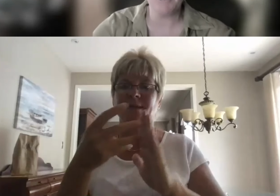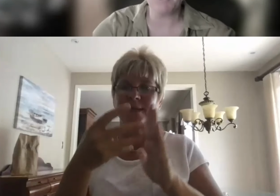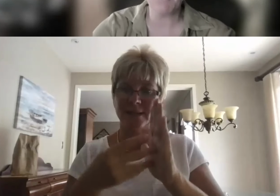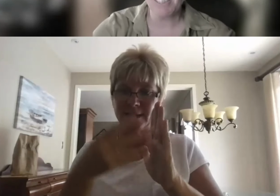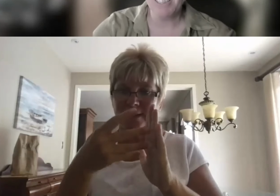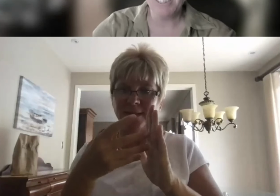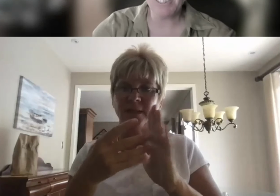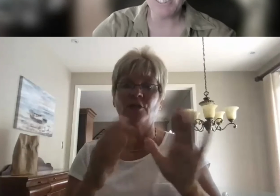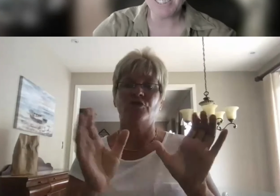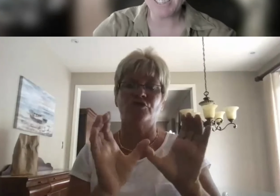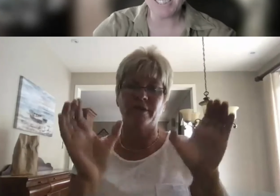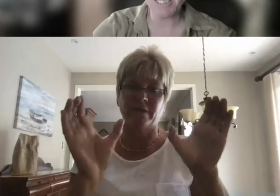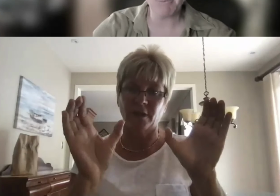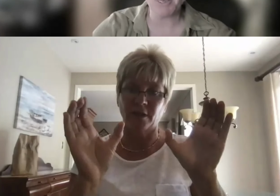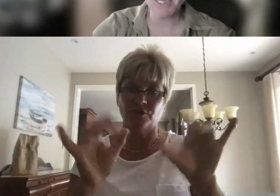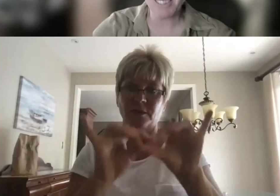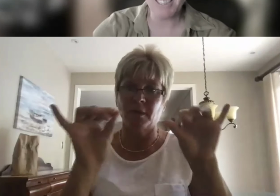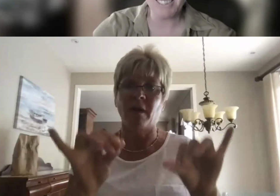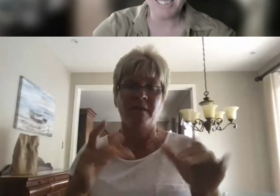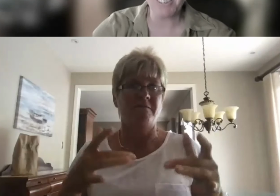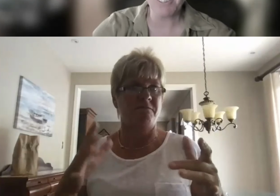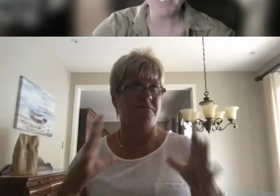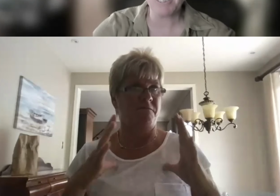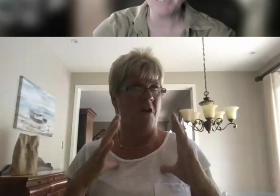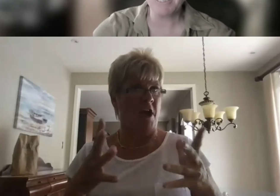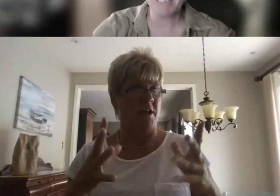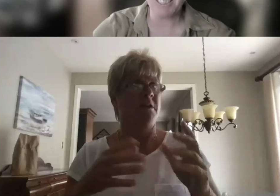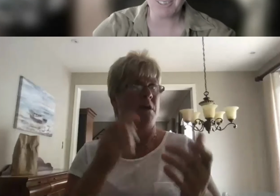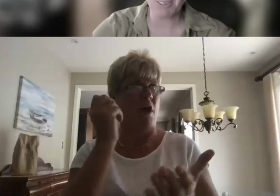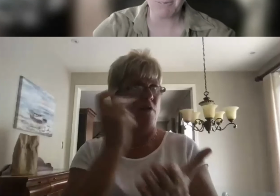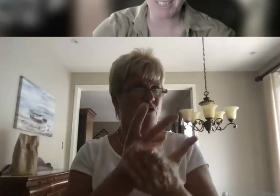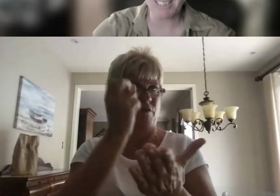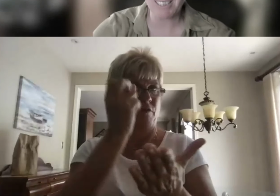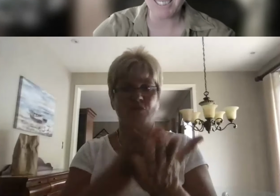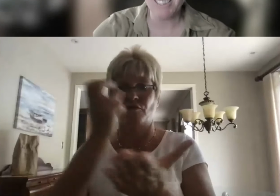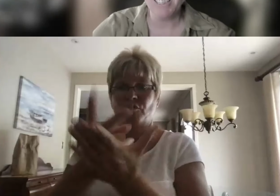This is accessible, and so you just needed to get your certification,